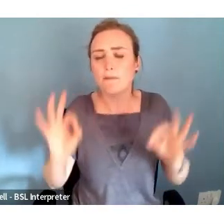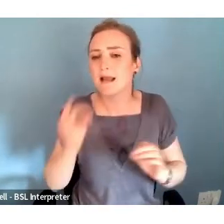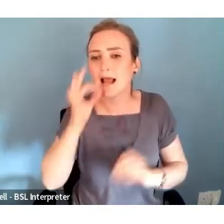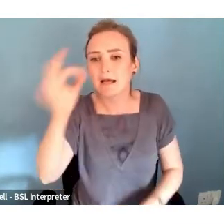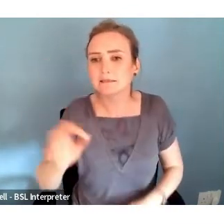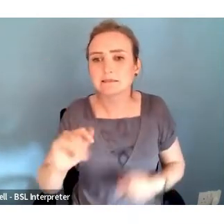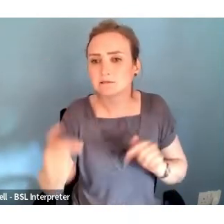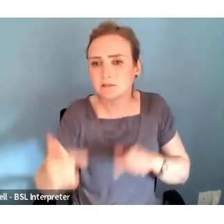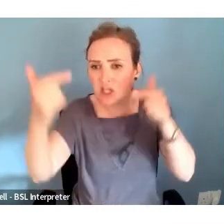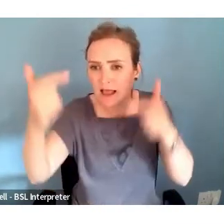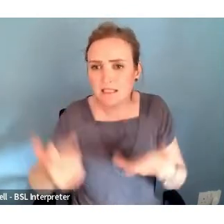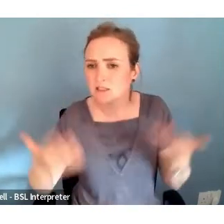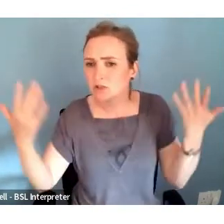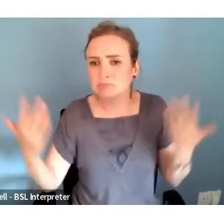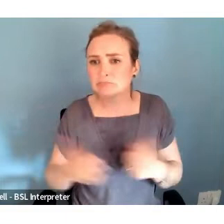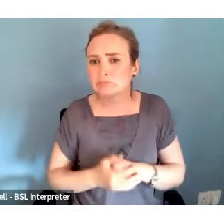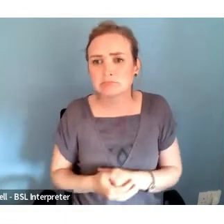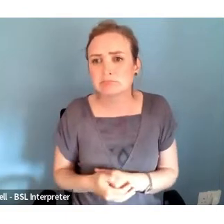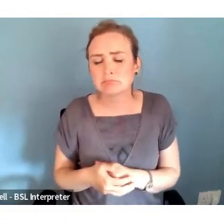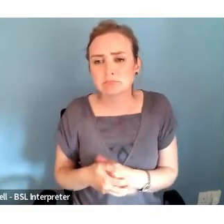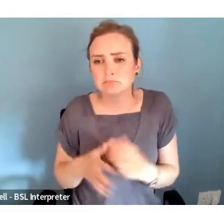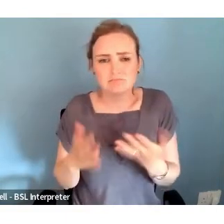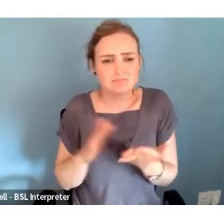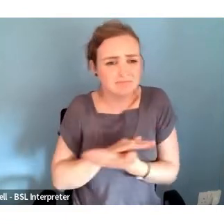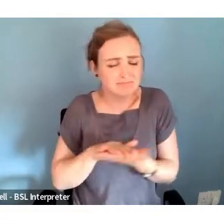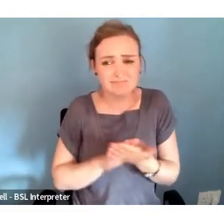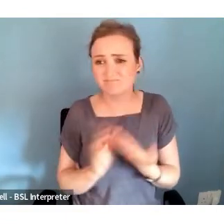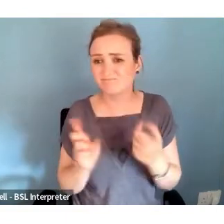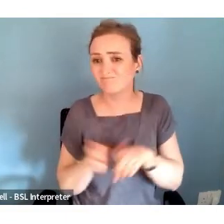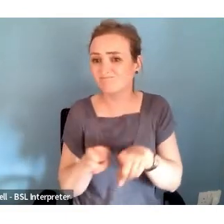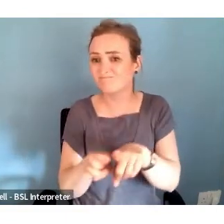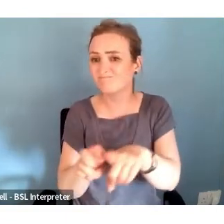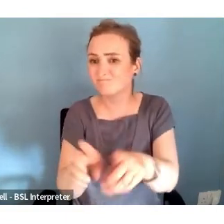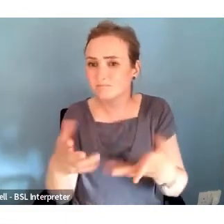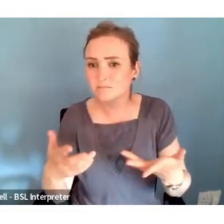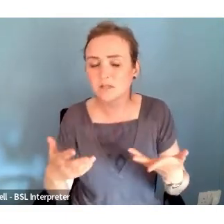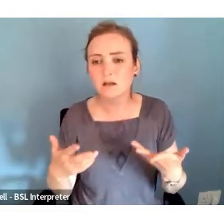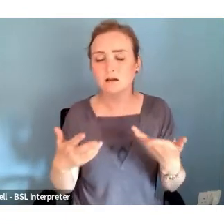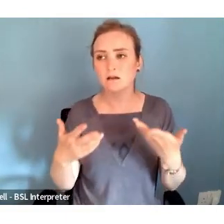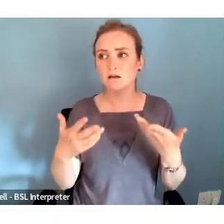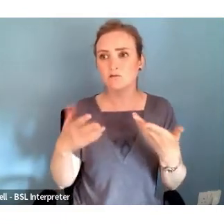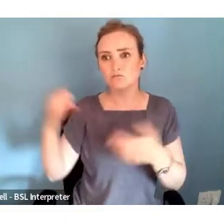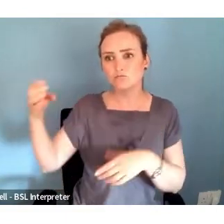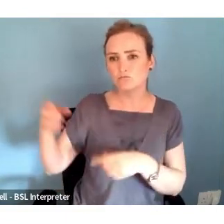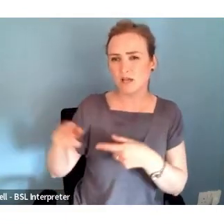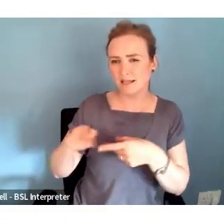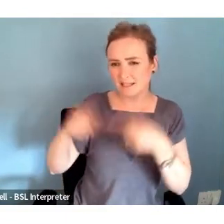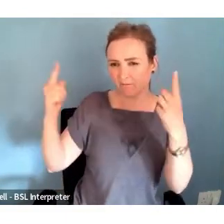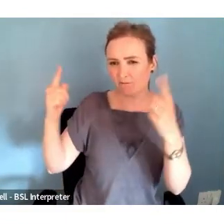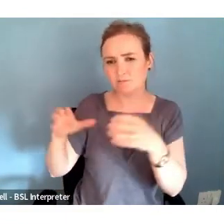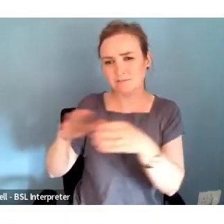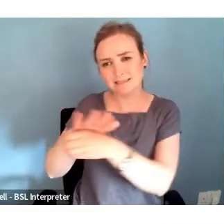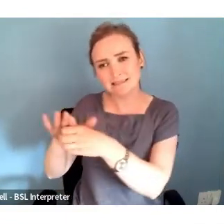do it that way. Bringing in people from other sector s might mean you bring in innovation, new